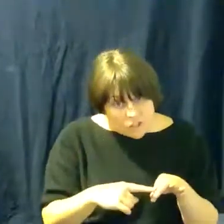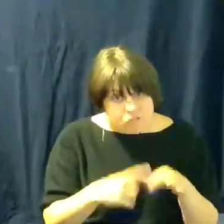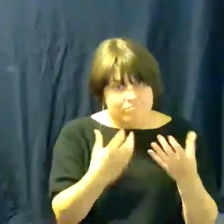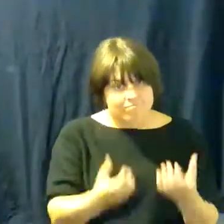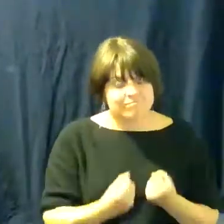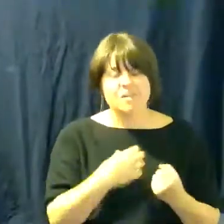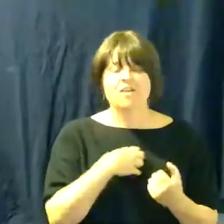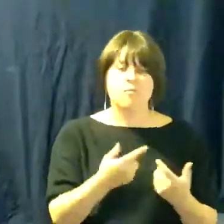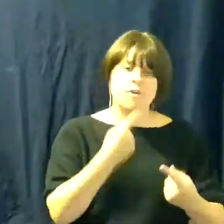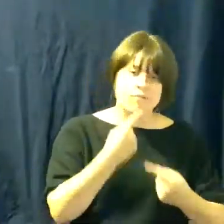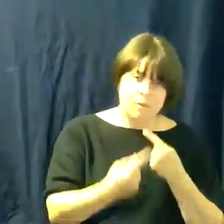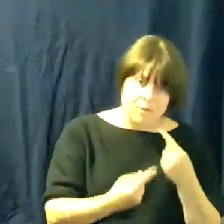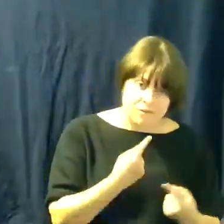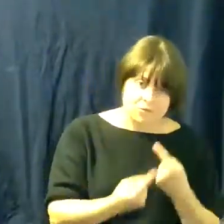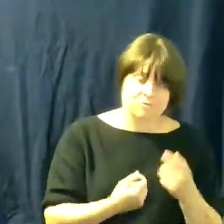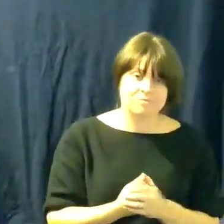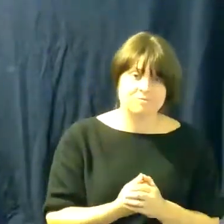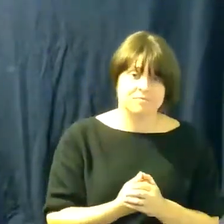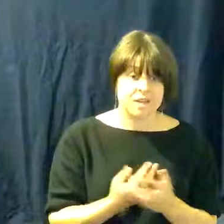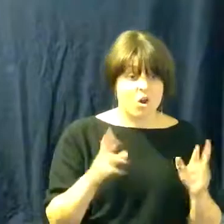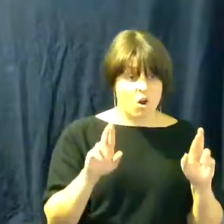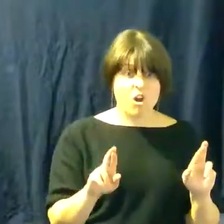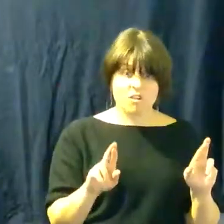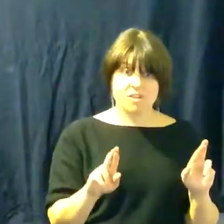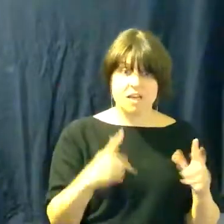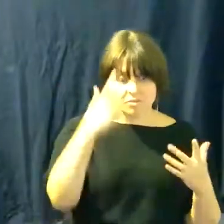program, but then mostly it's really for you to ask questions and get